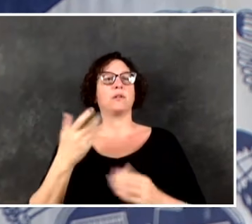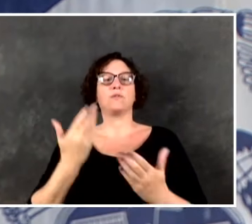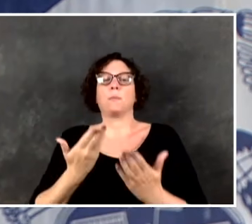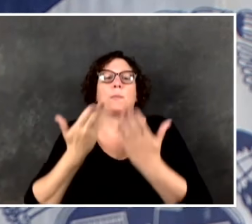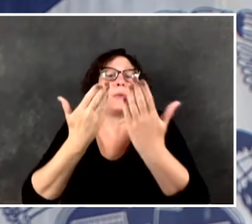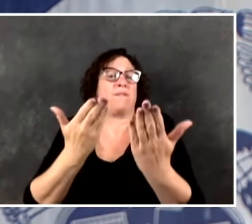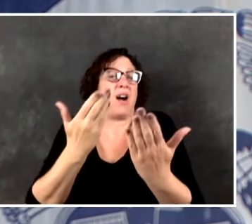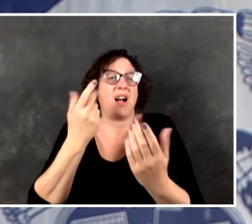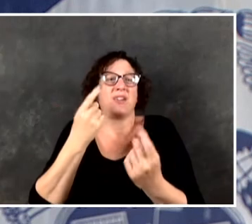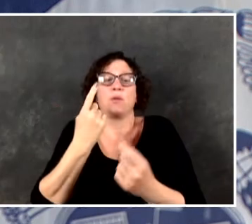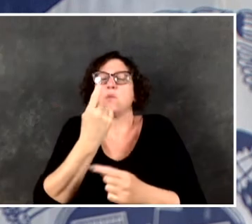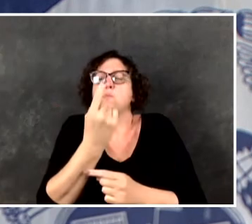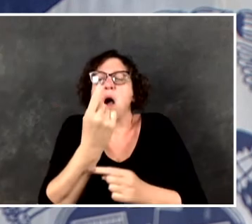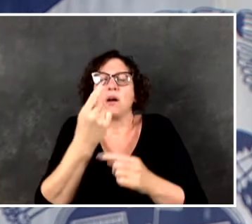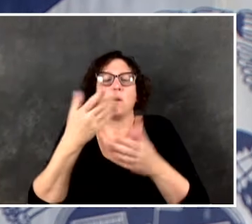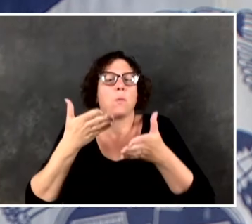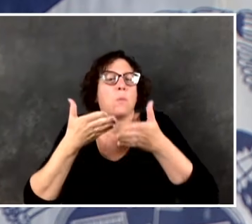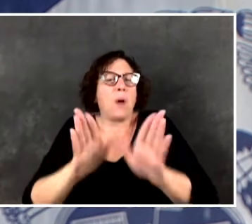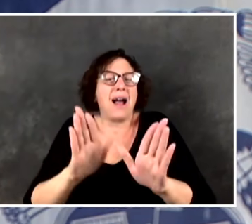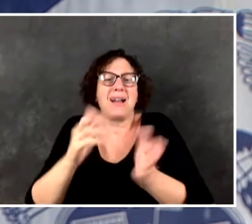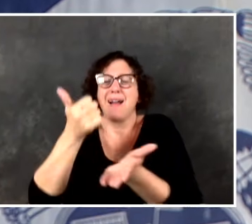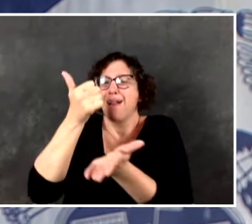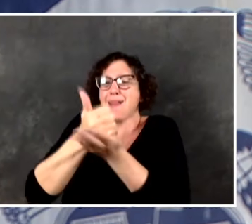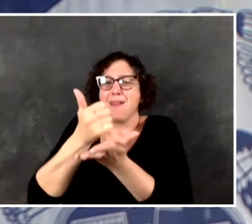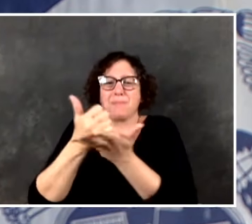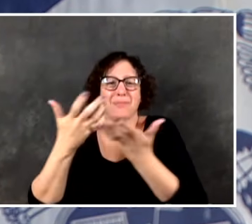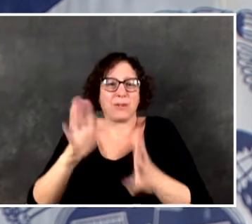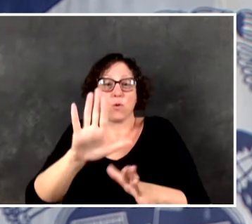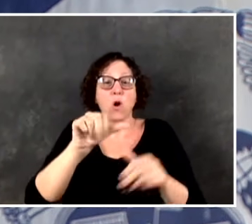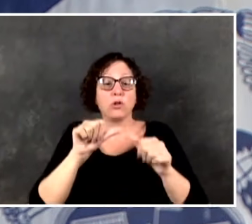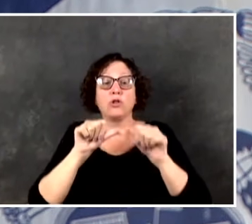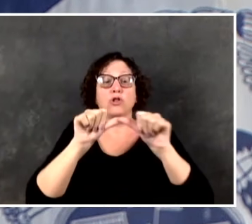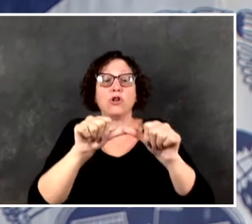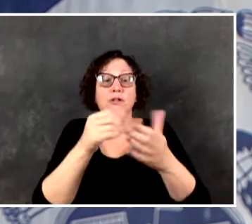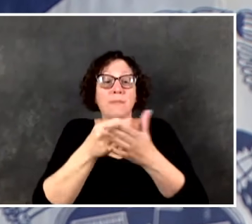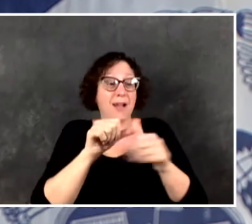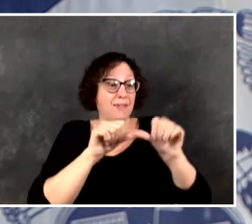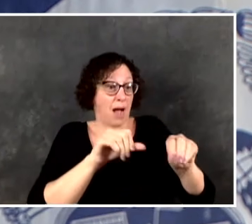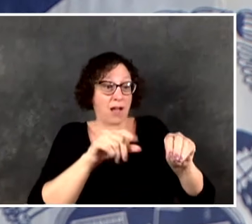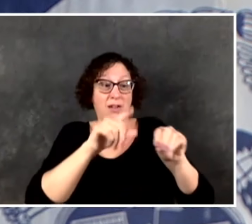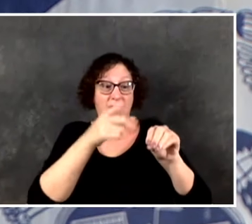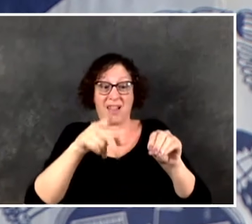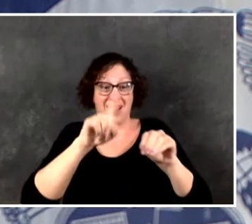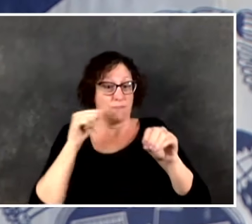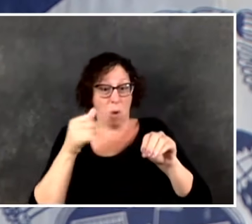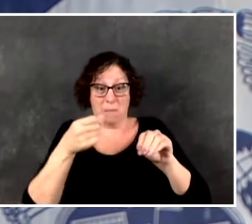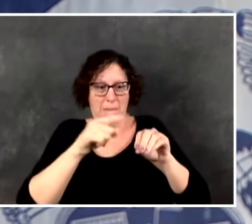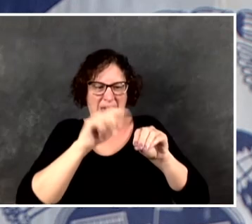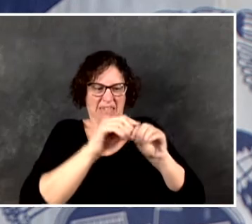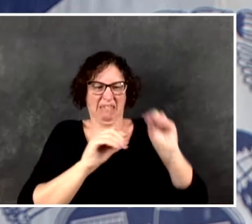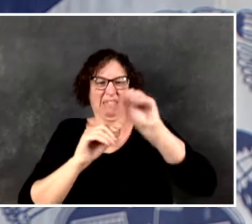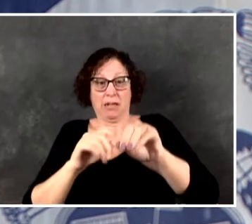WILL KNOW THEY ARE SAFE. OBVIOUSLY, CONTINUE TO STOP EVICTIONS AND MAKE SURE THAT KNOW VIXS HAPPEN DURING THIS